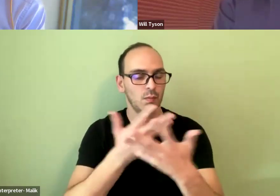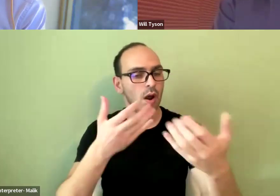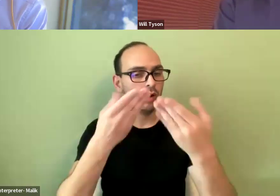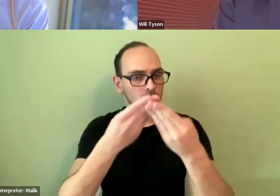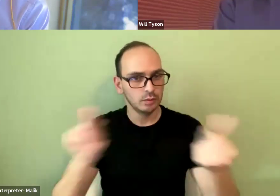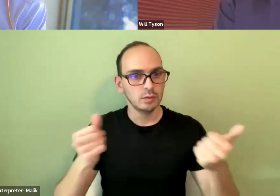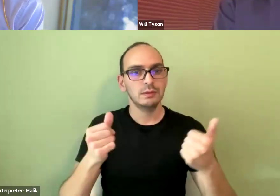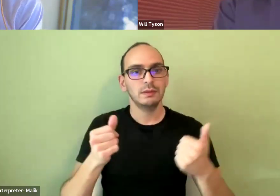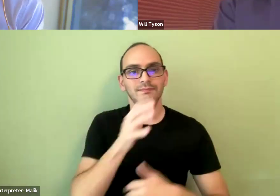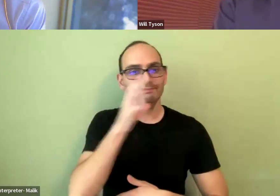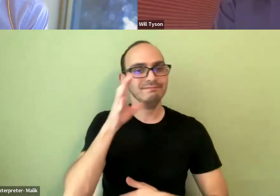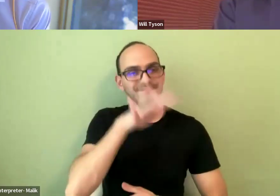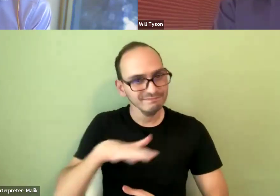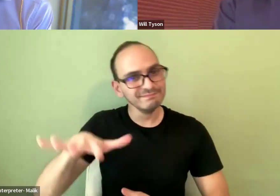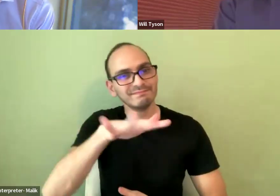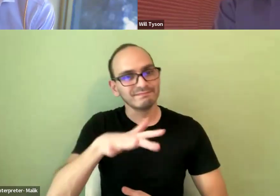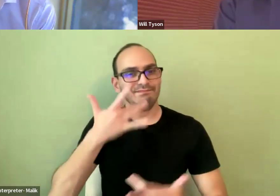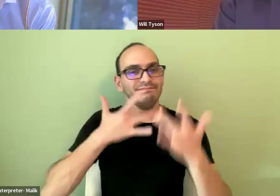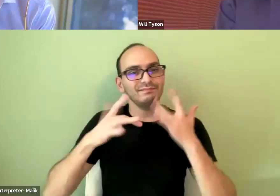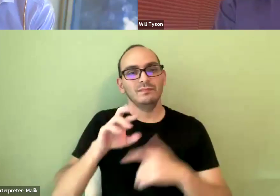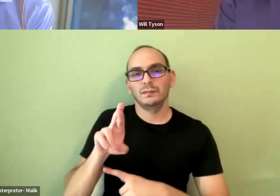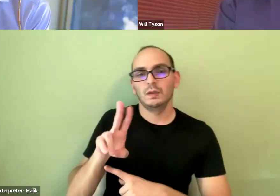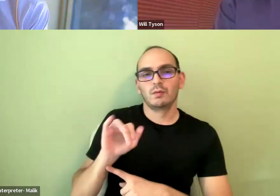rural students face to stem pathways.